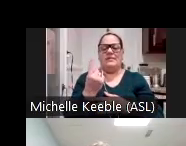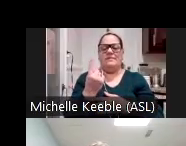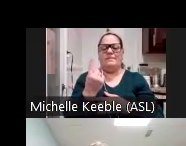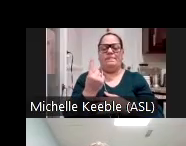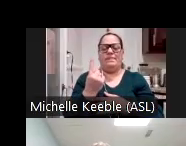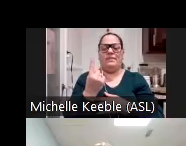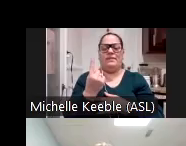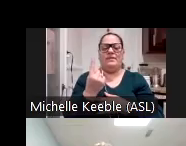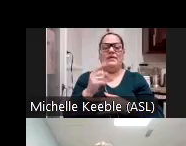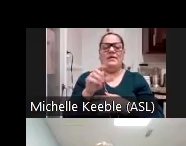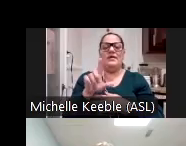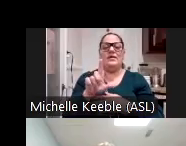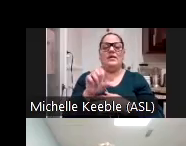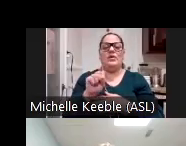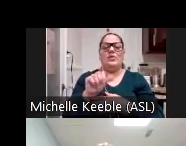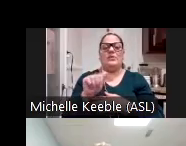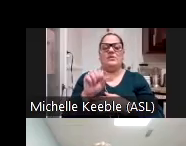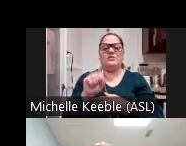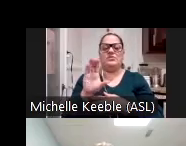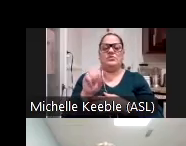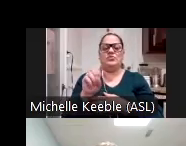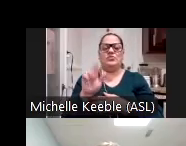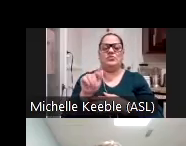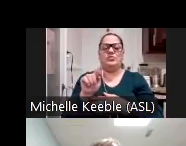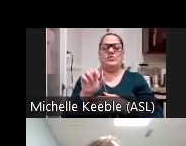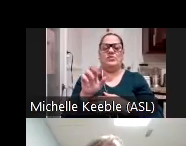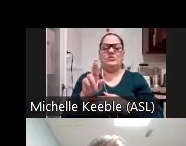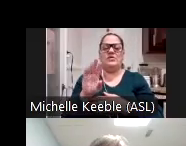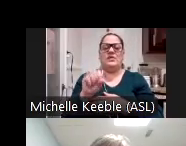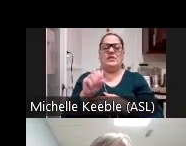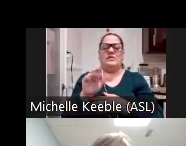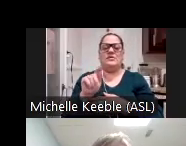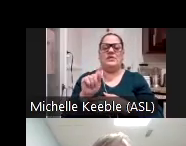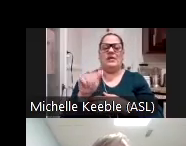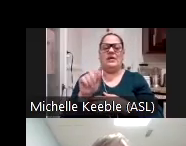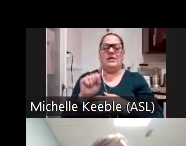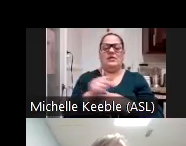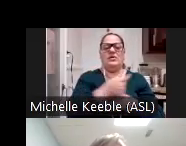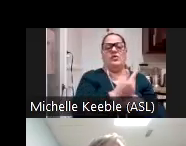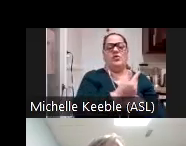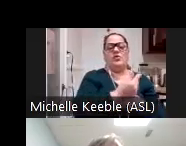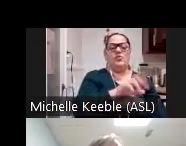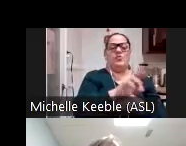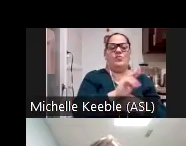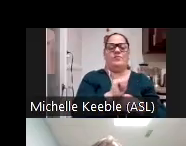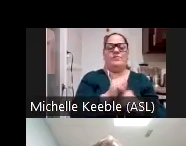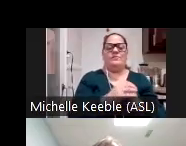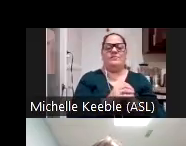Olmstead Act is the topic by Grover Hogan, Rick Berry, and Clifford Heath. Um, next slide. Um,